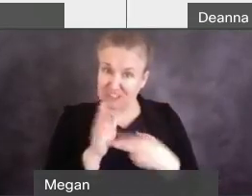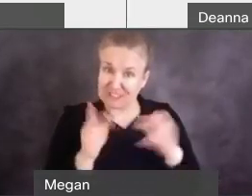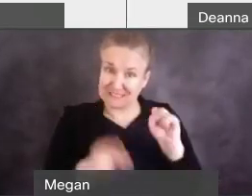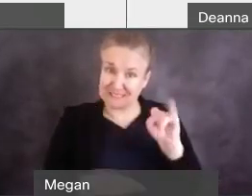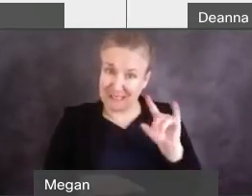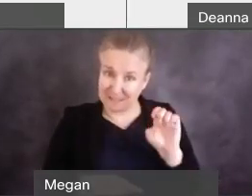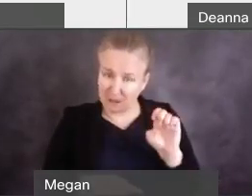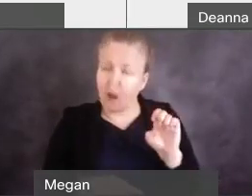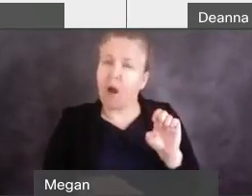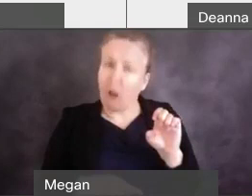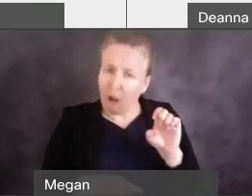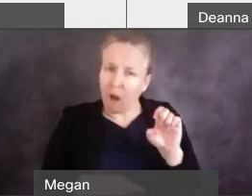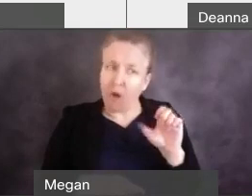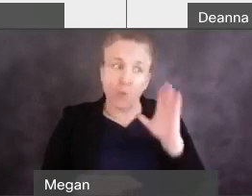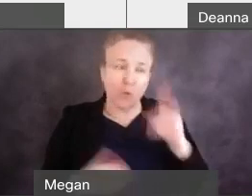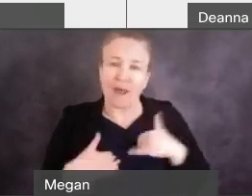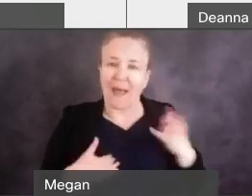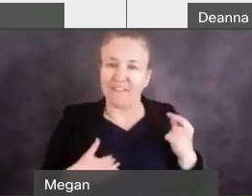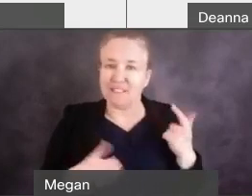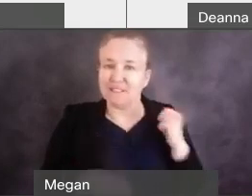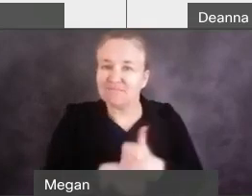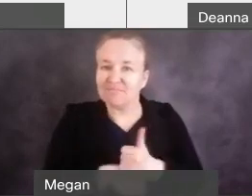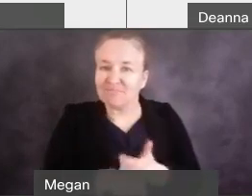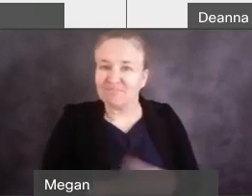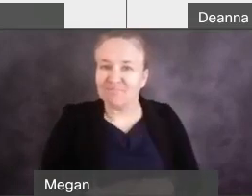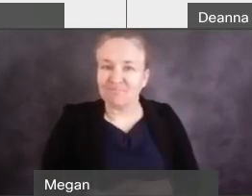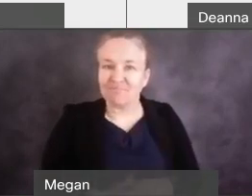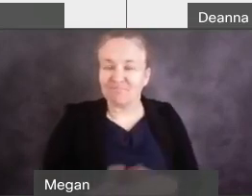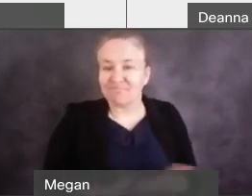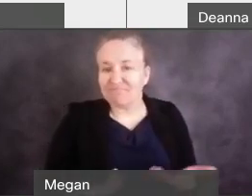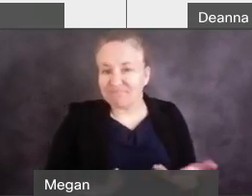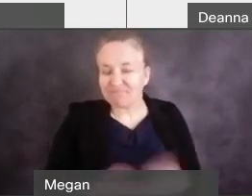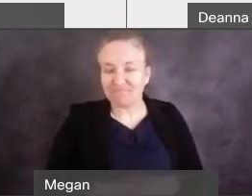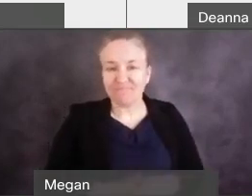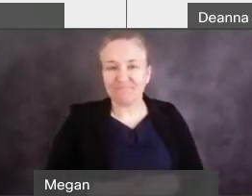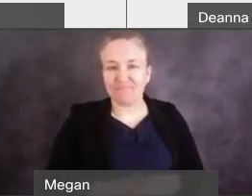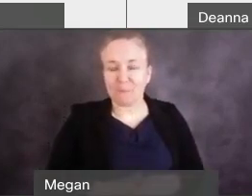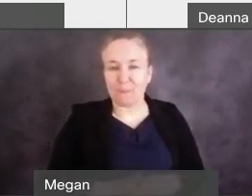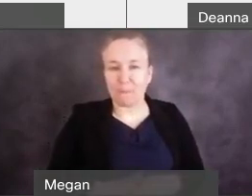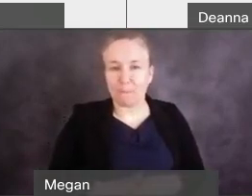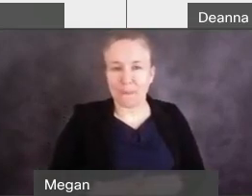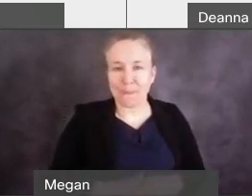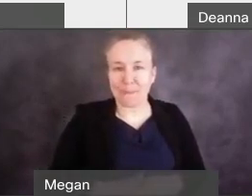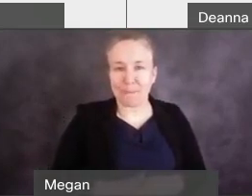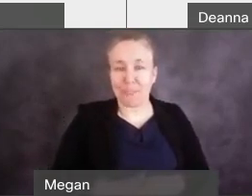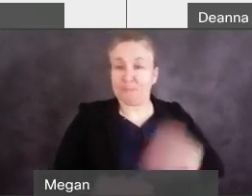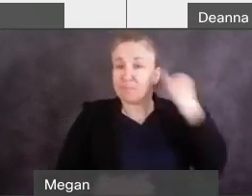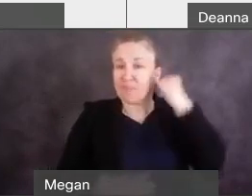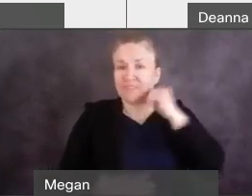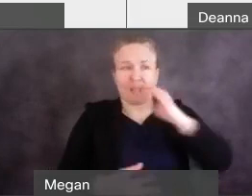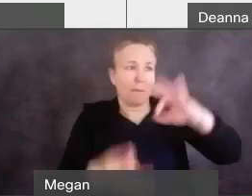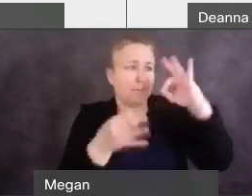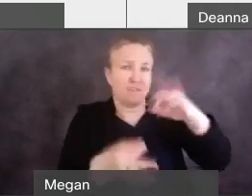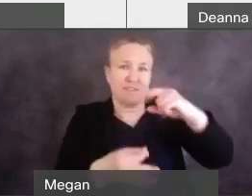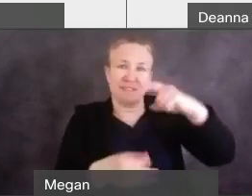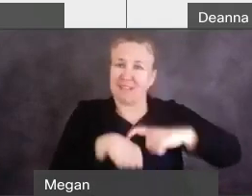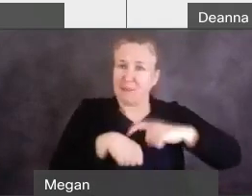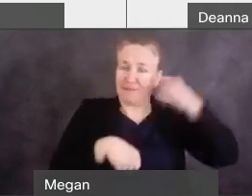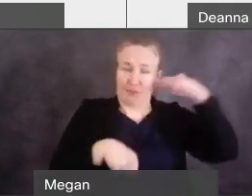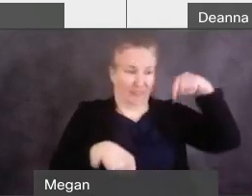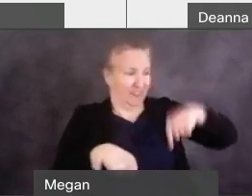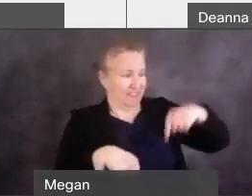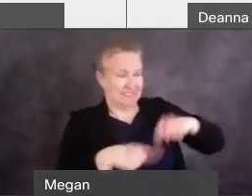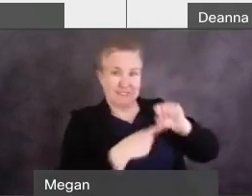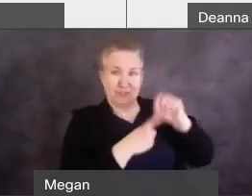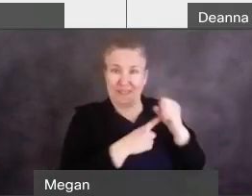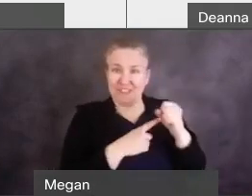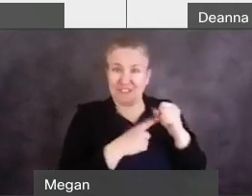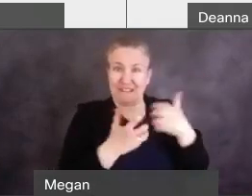it would exist and even if it's not perfectly timed for this particular situation, it could be